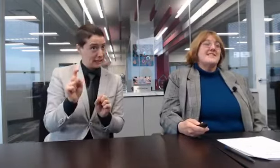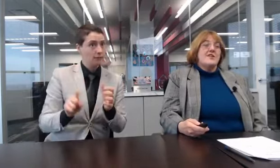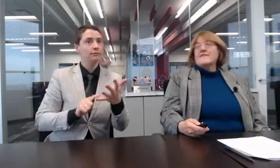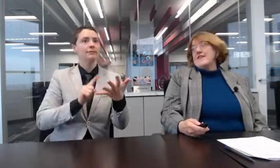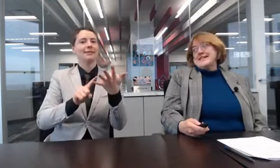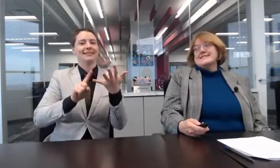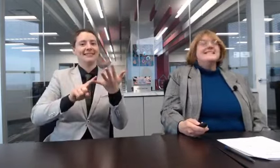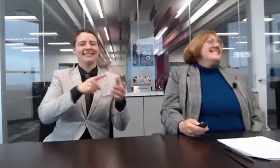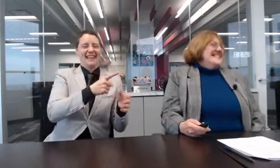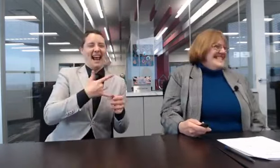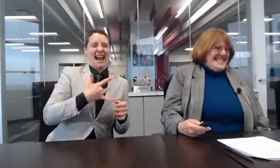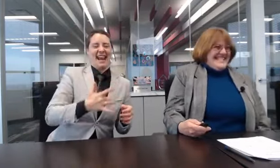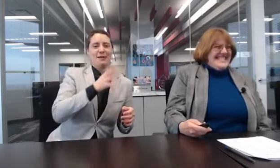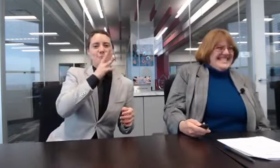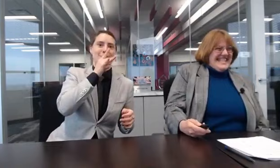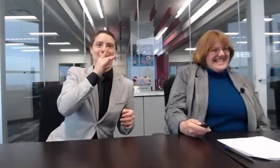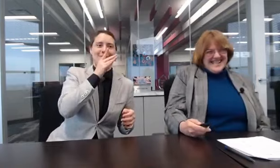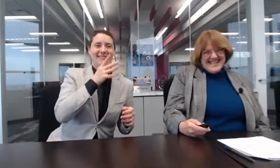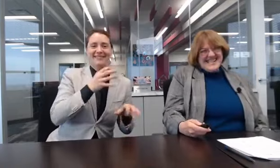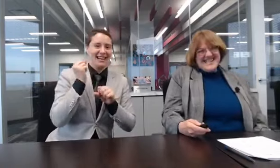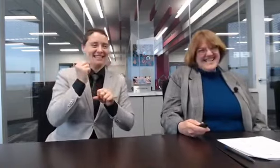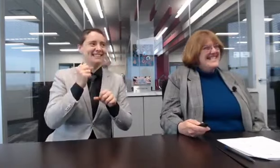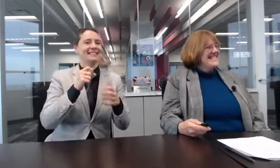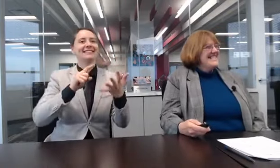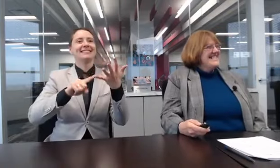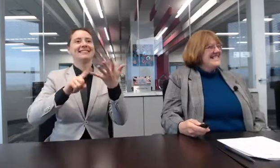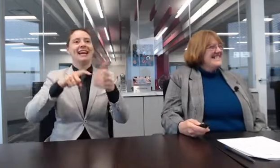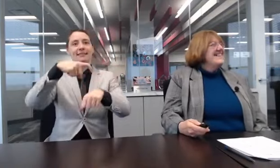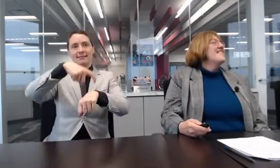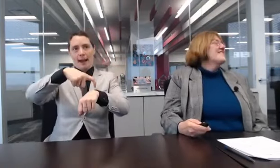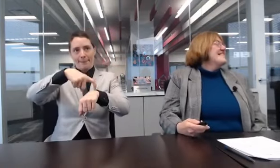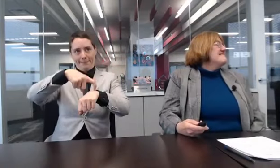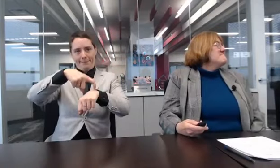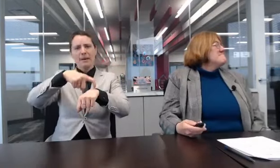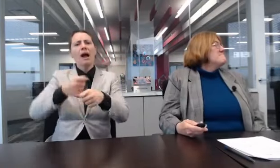I talk fast. [Allison] We do have one question. Okay.